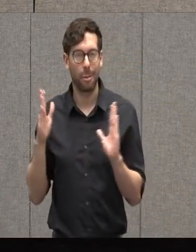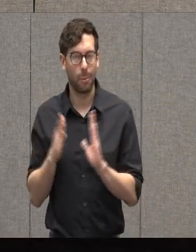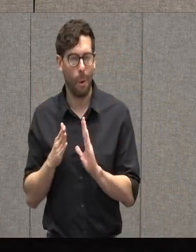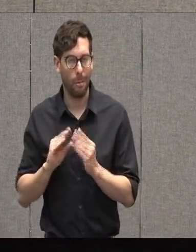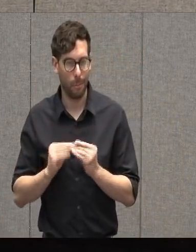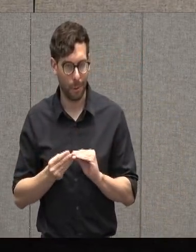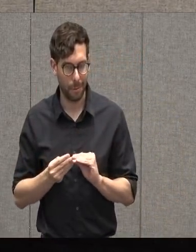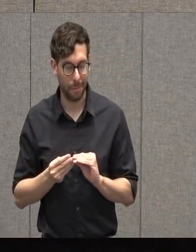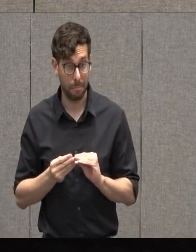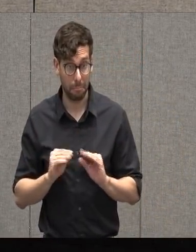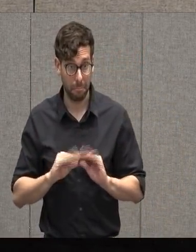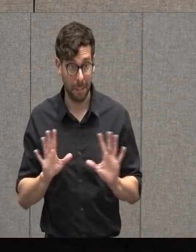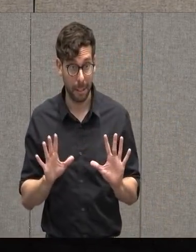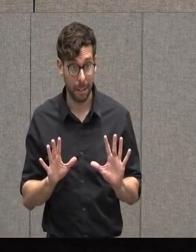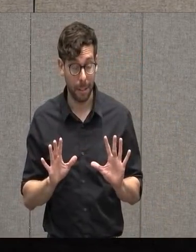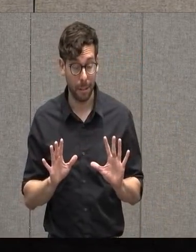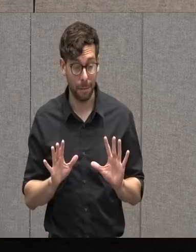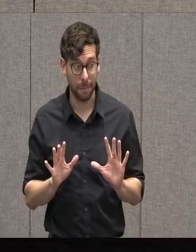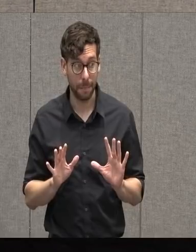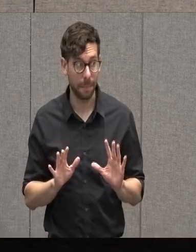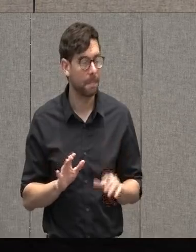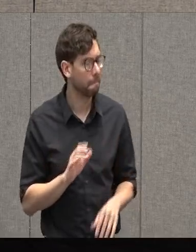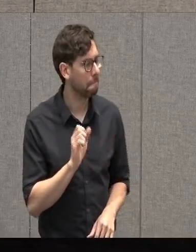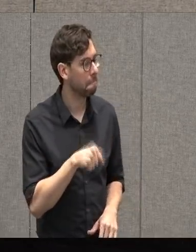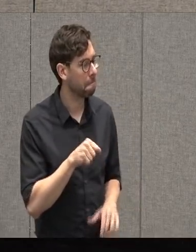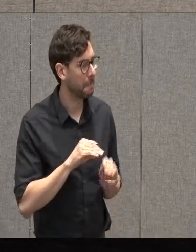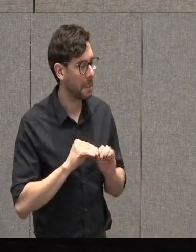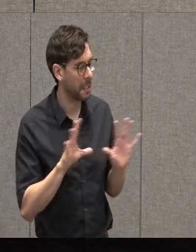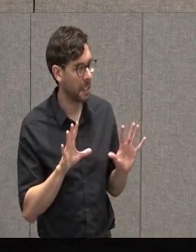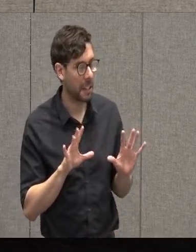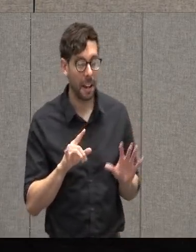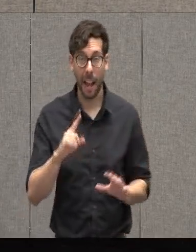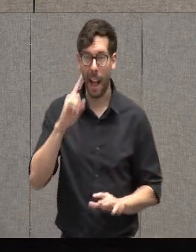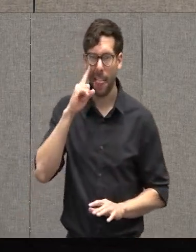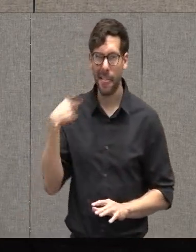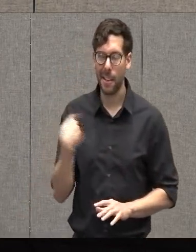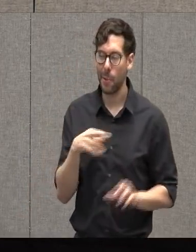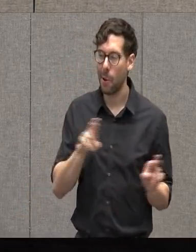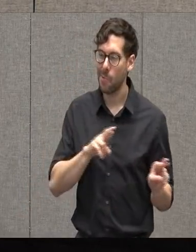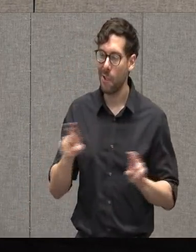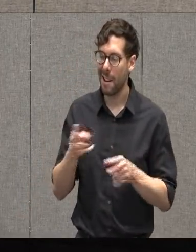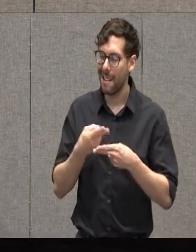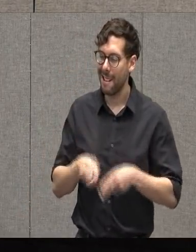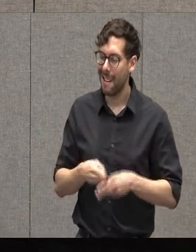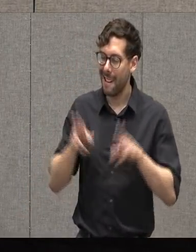Makes sense. I think we're ready for more egg-cellent math, but this time subtraction.